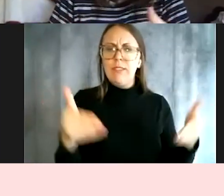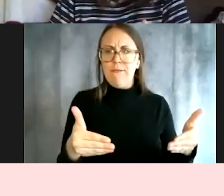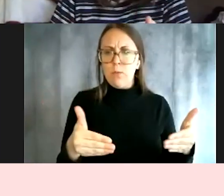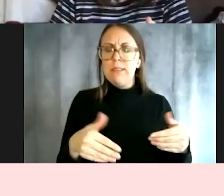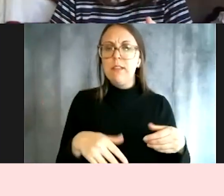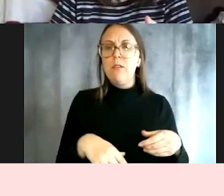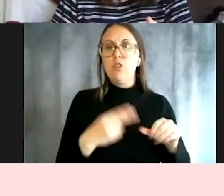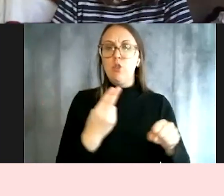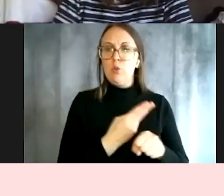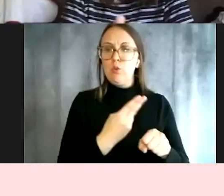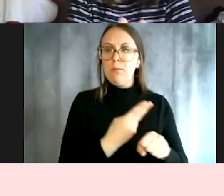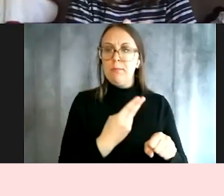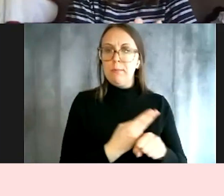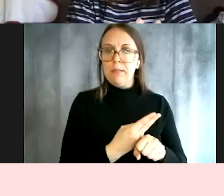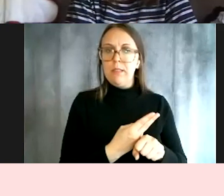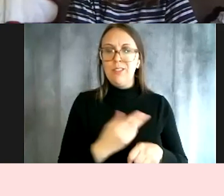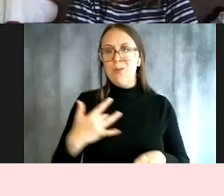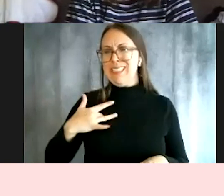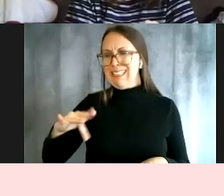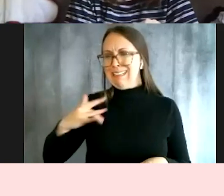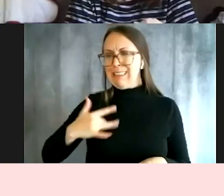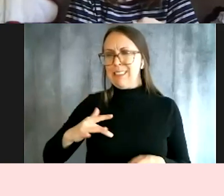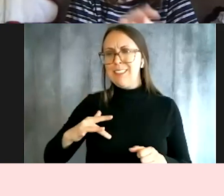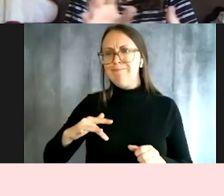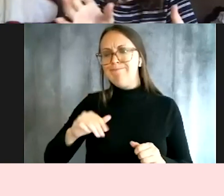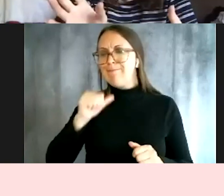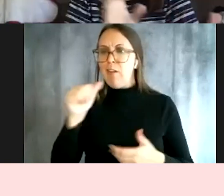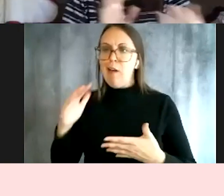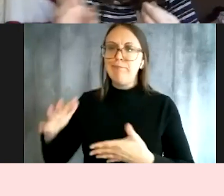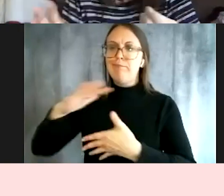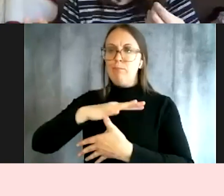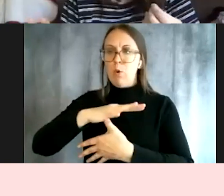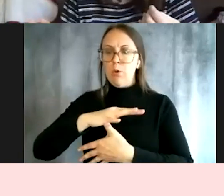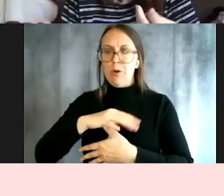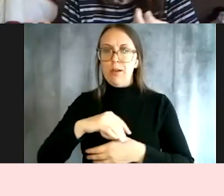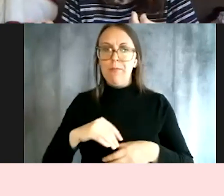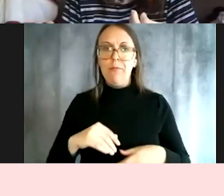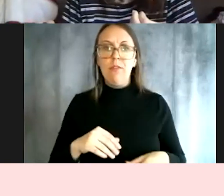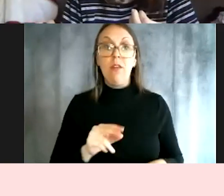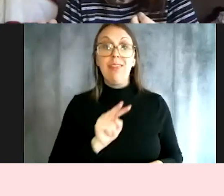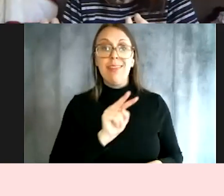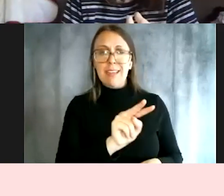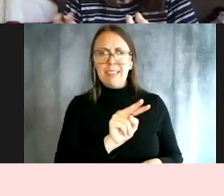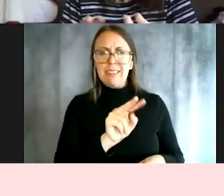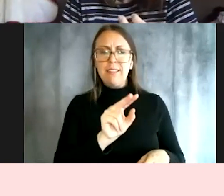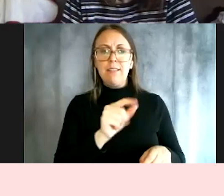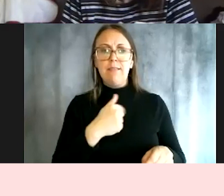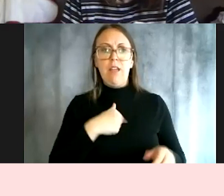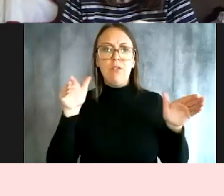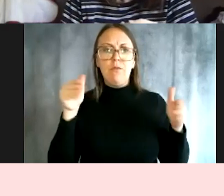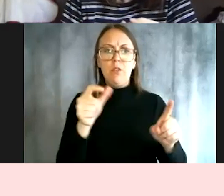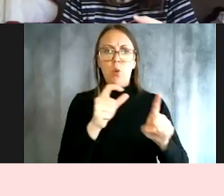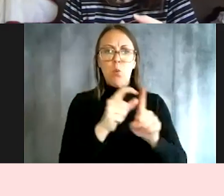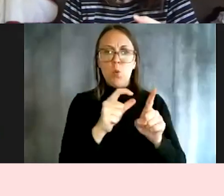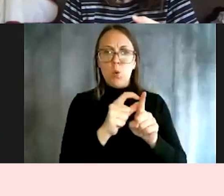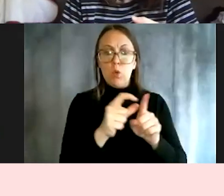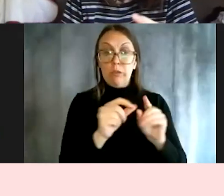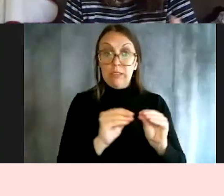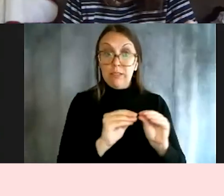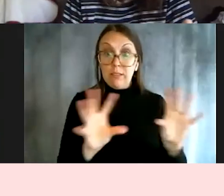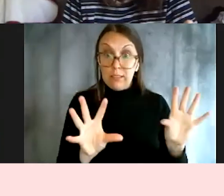so a lot of these notes are about how the words make sense because that's a big part of usability